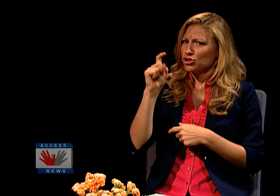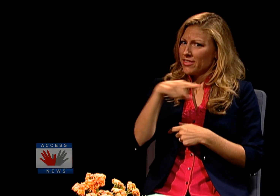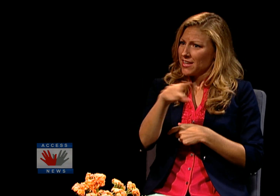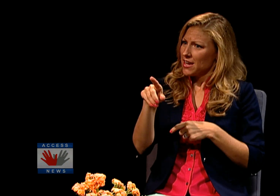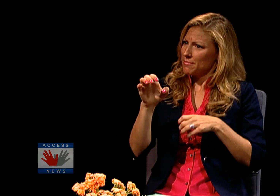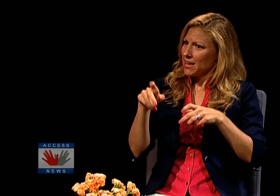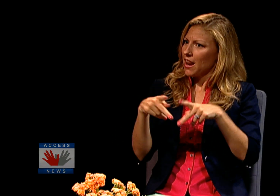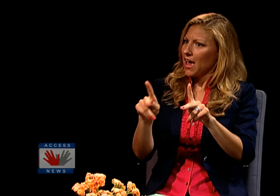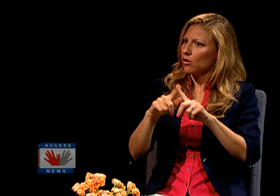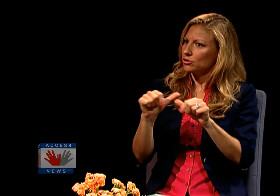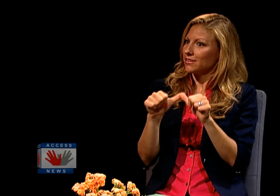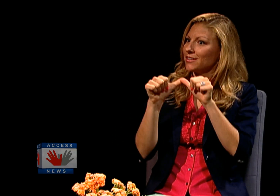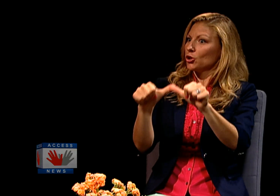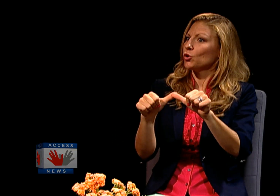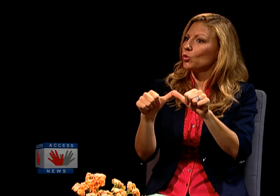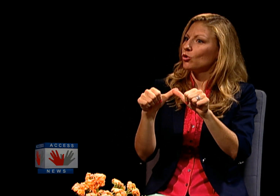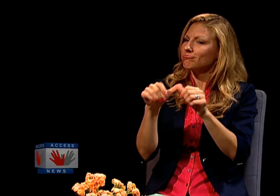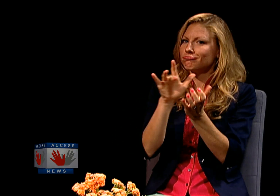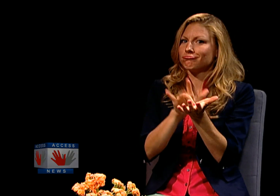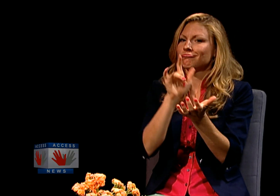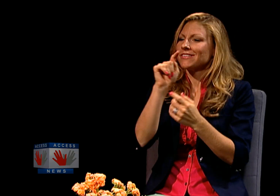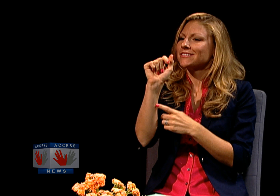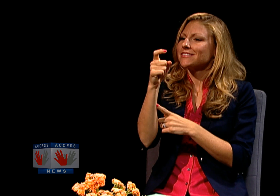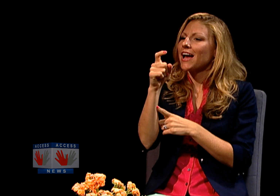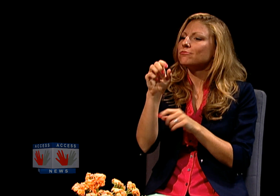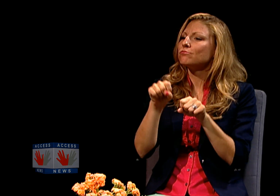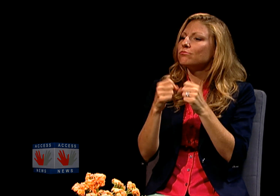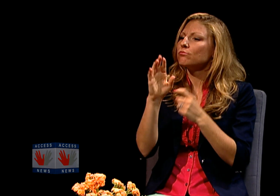AND WE'RE WONDERING SHOULD THEY BE ALLOWED TO CONTINUE